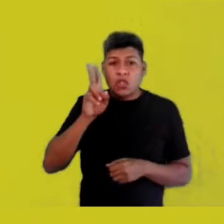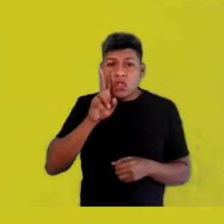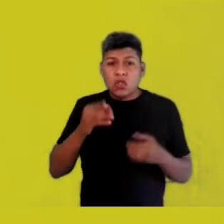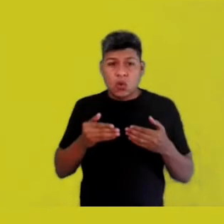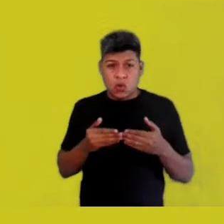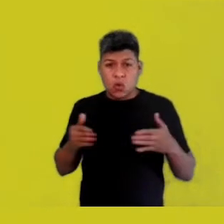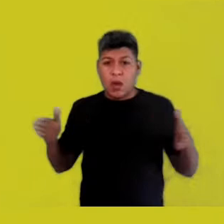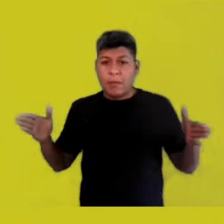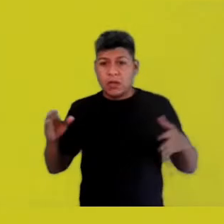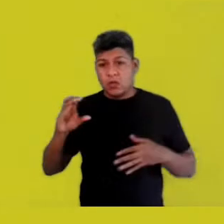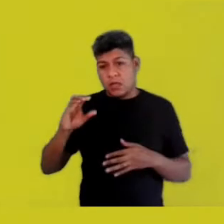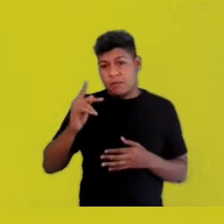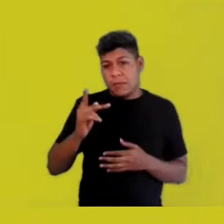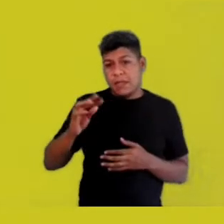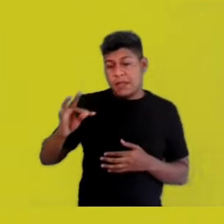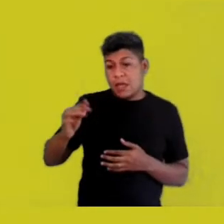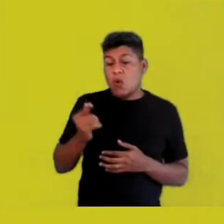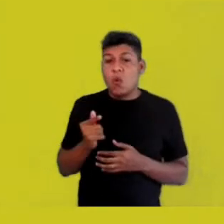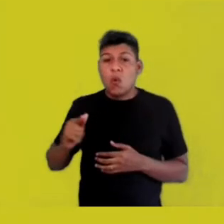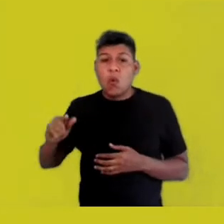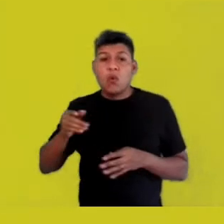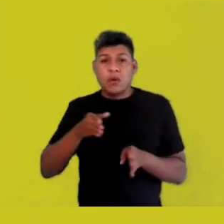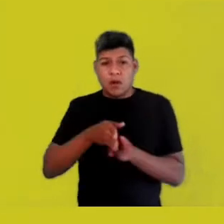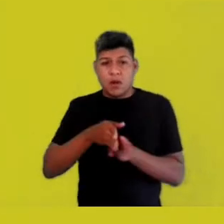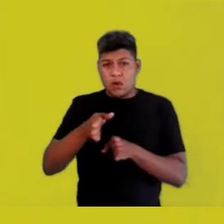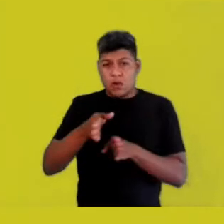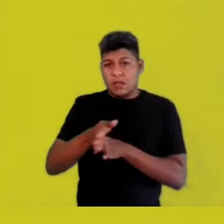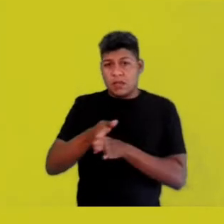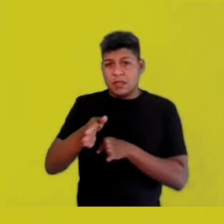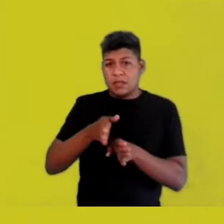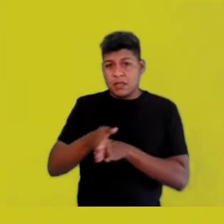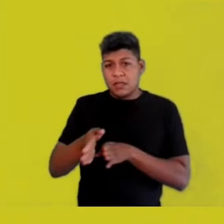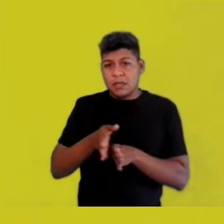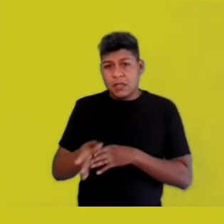of CPT with other orientations, that there are five work axes: